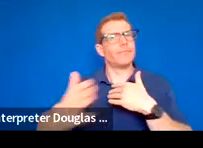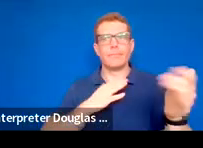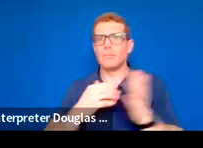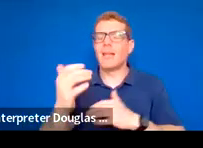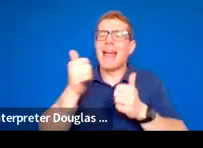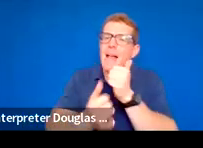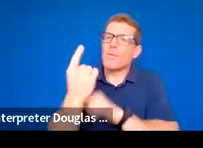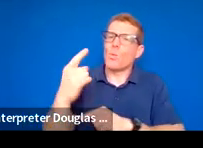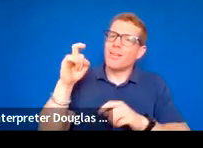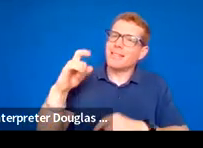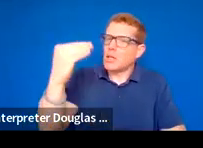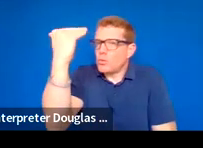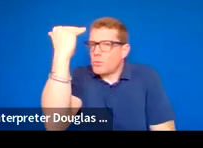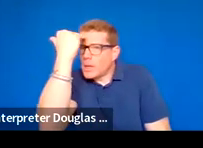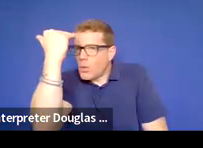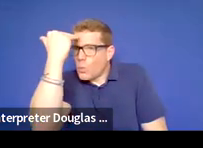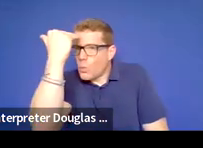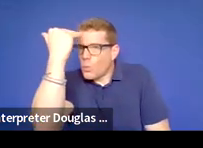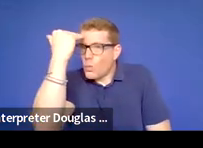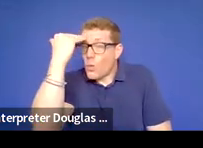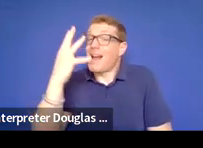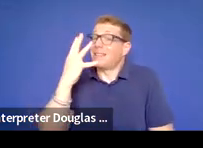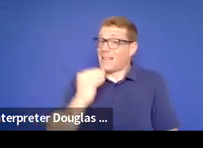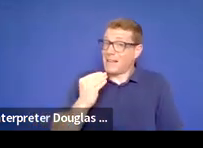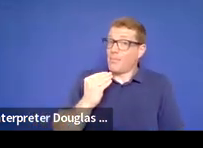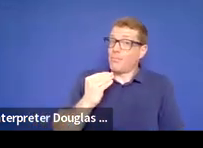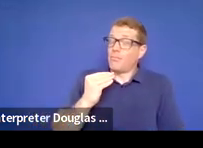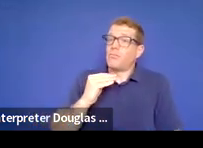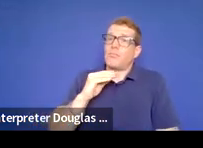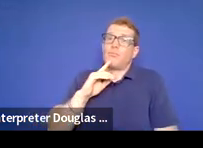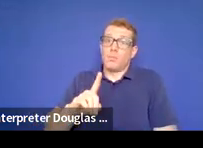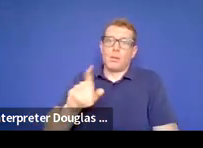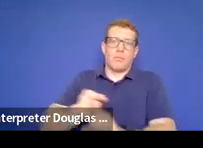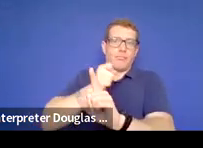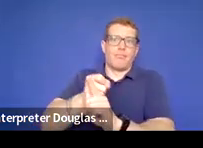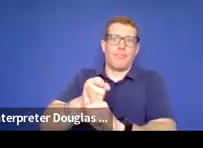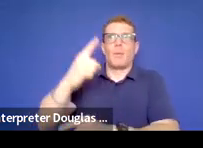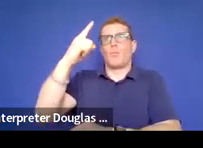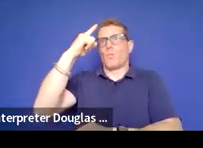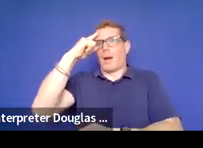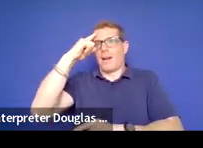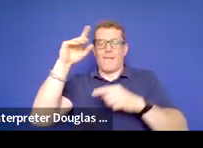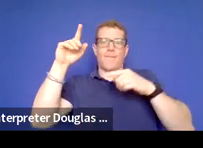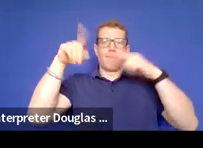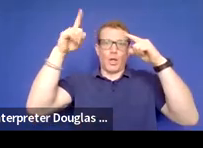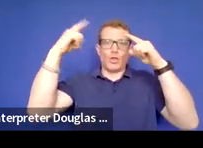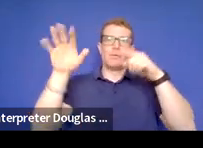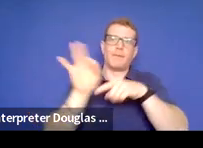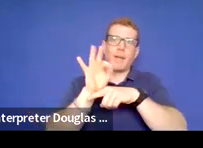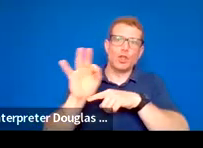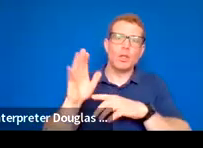become very aware that our sleep affects our brains, and can make us pretty unhappy in our brain.